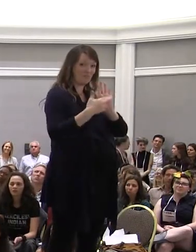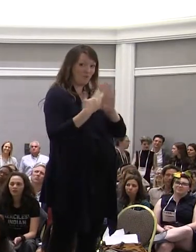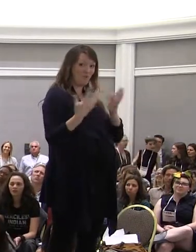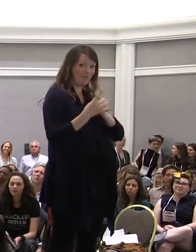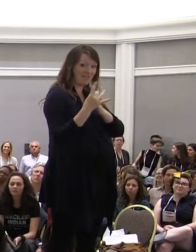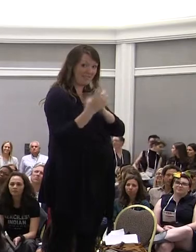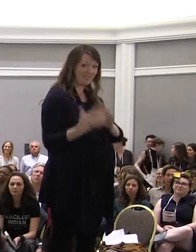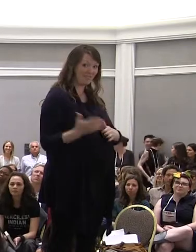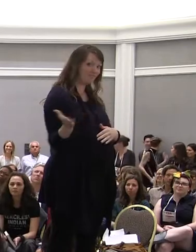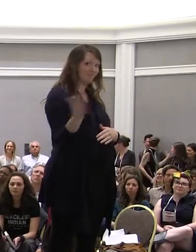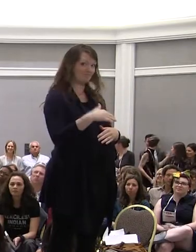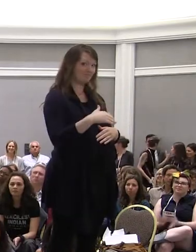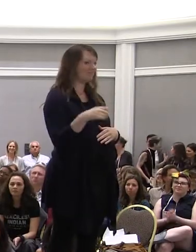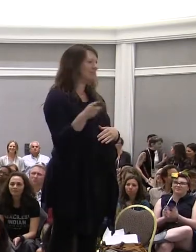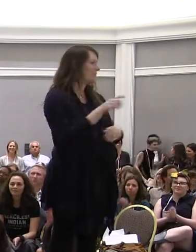under all this pressure.